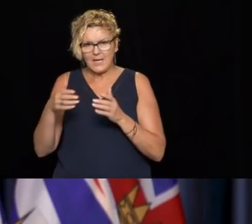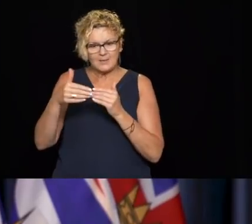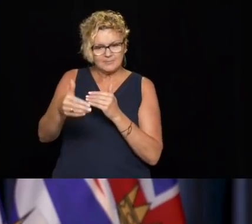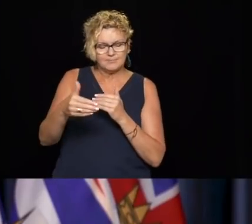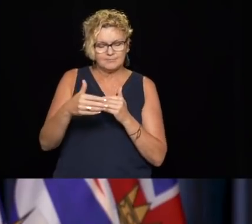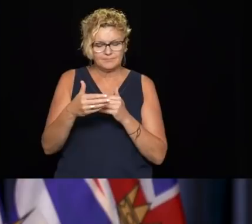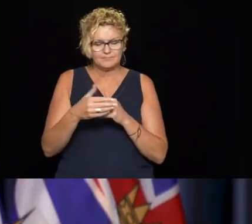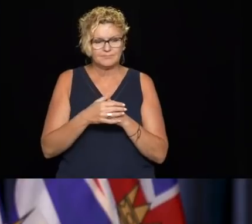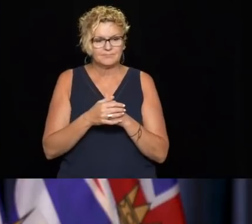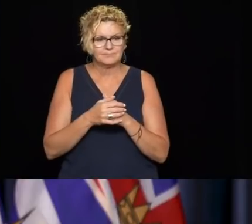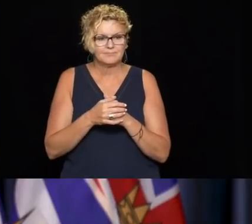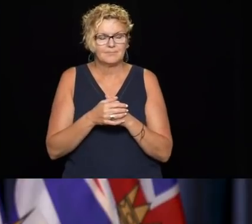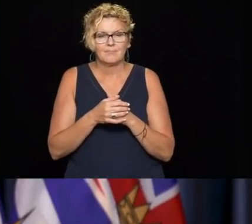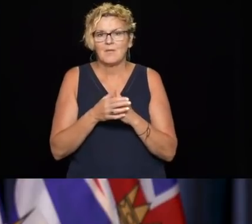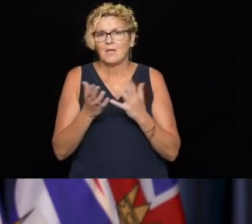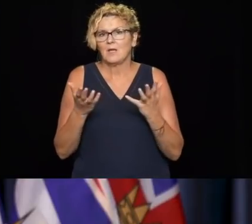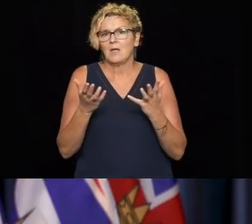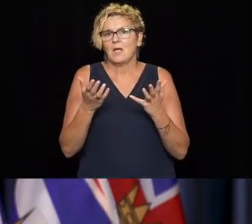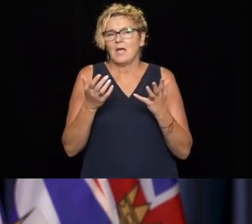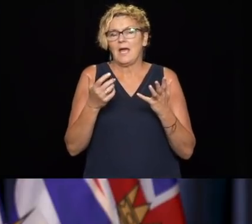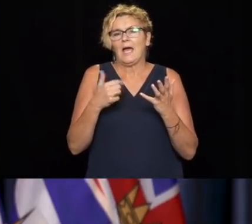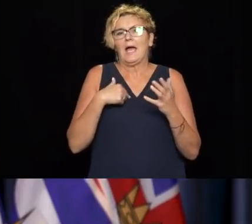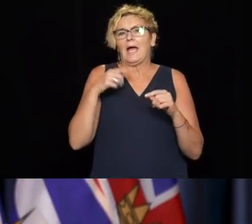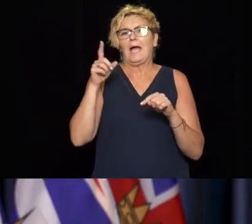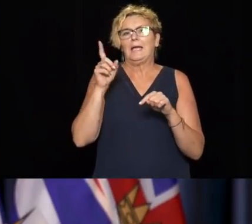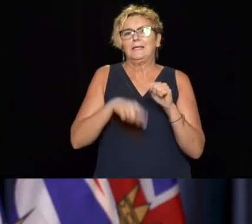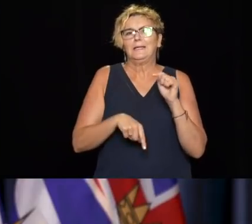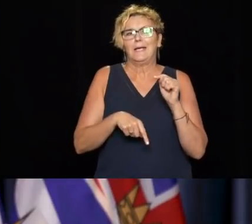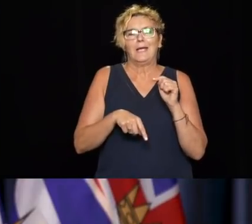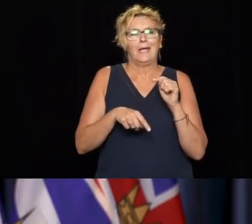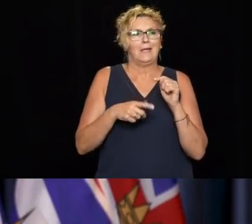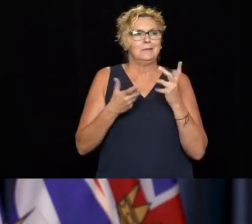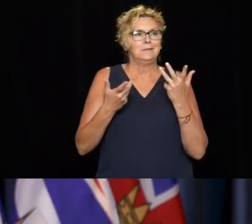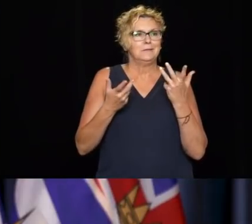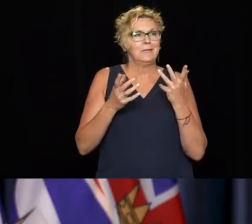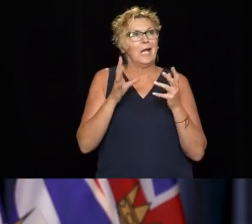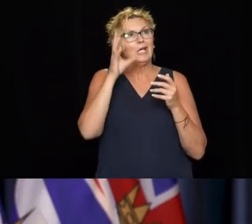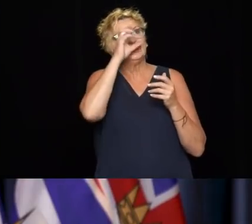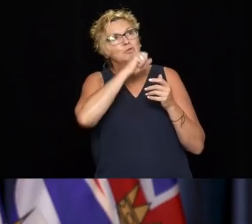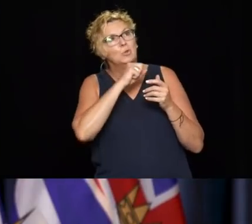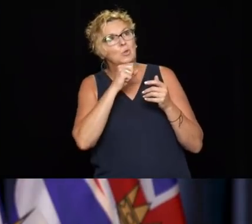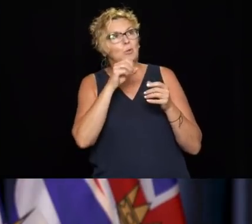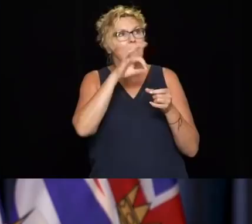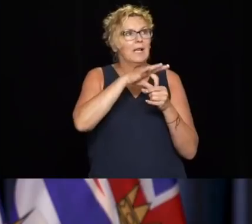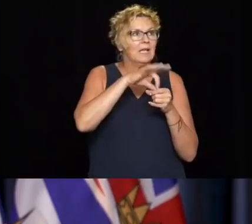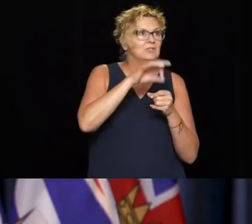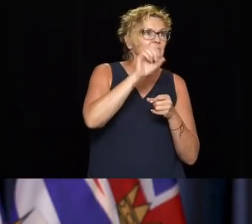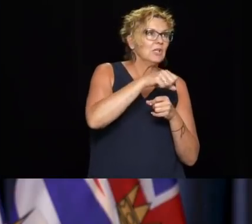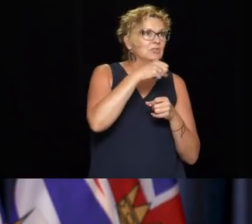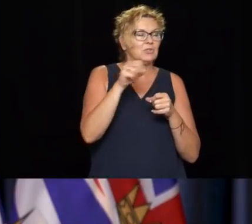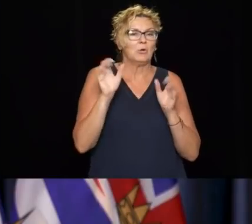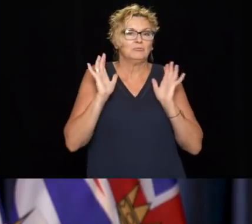to that task being announced today, next week, Minister James and I will be looking at the extraordinary challenges we have for economic